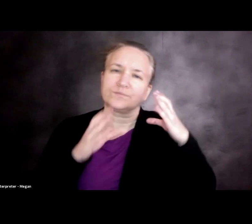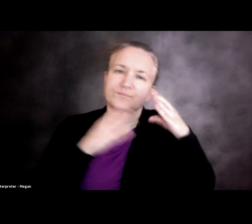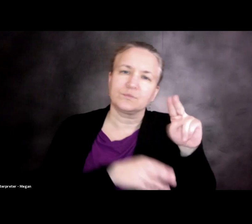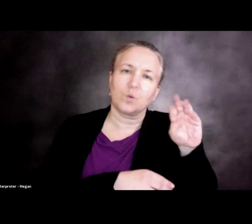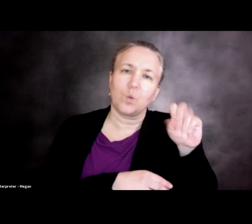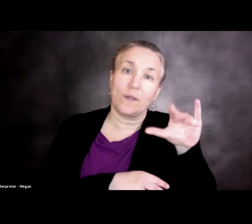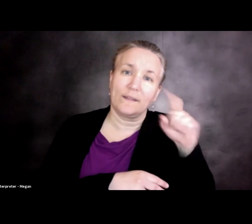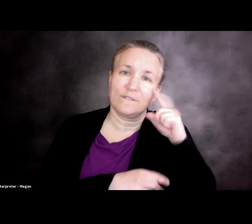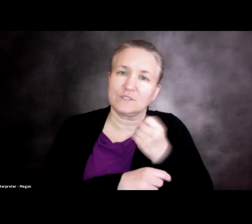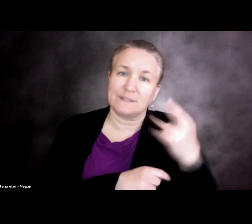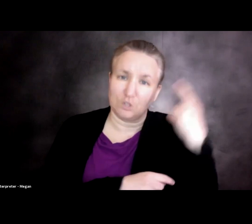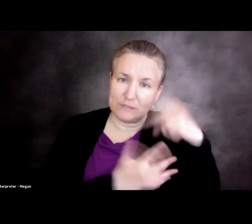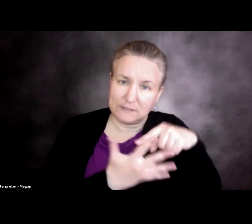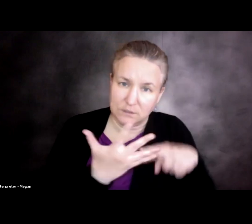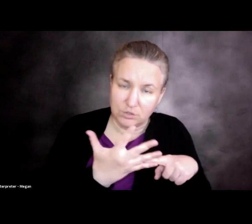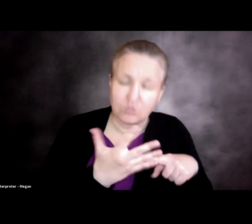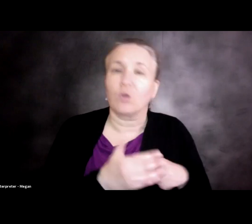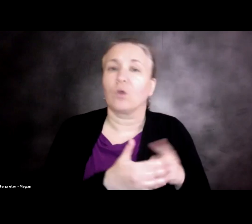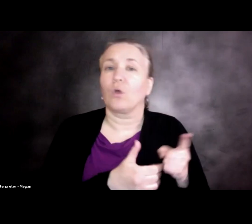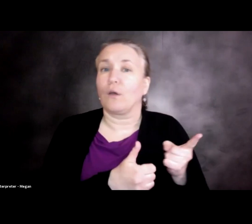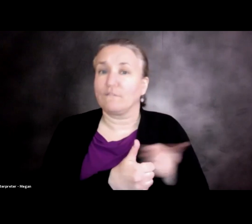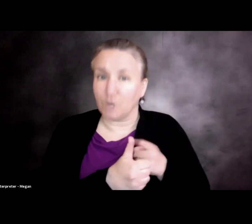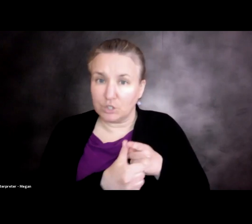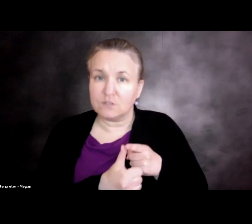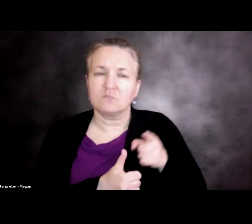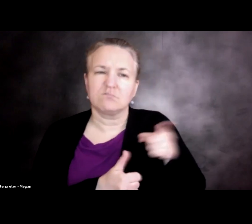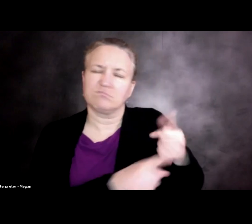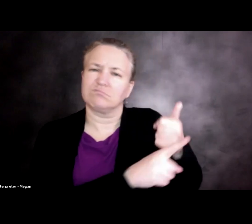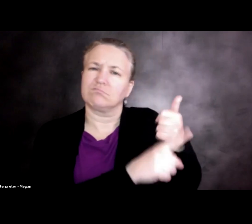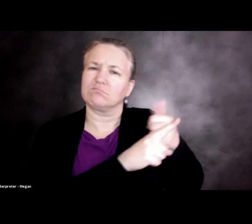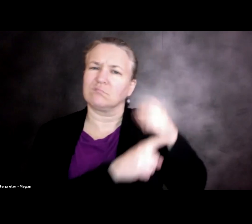First, because he experiences the shift